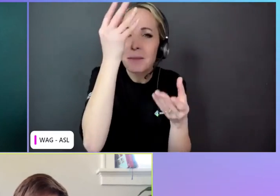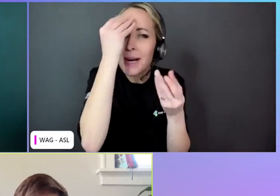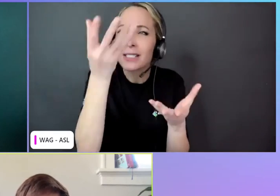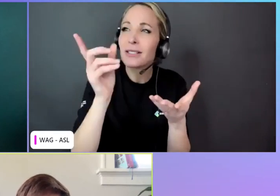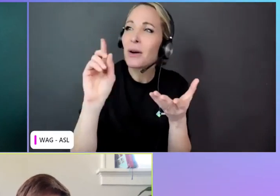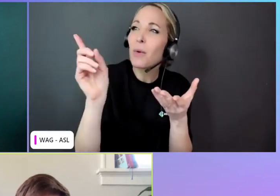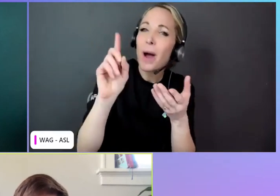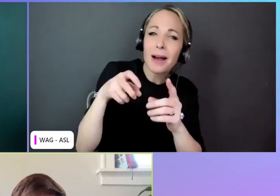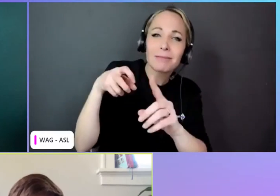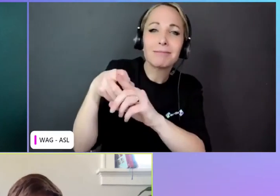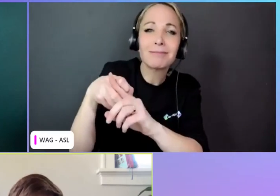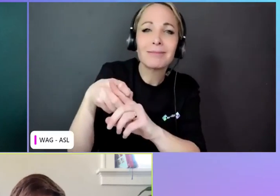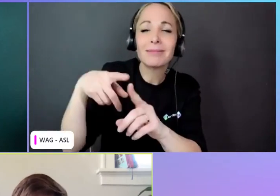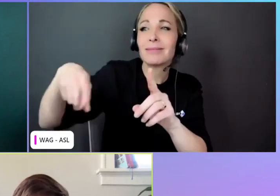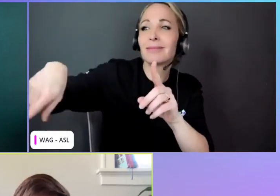I believe you mentioned places where people could go to